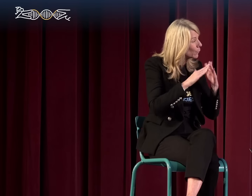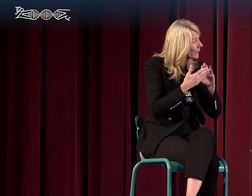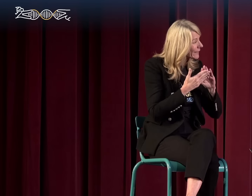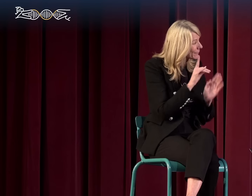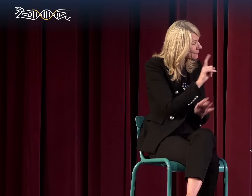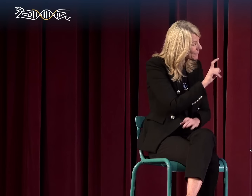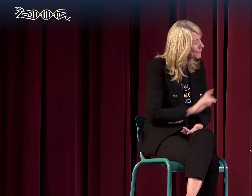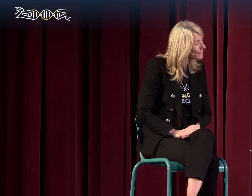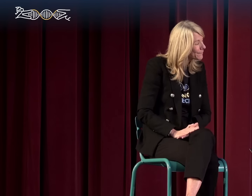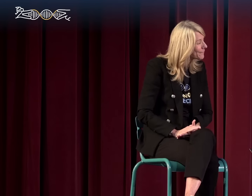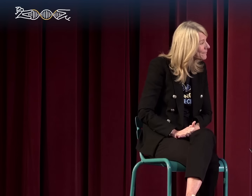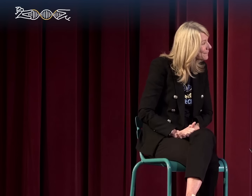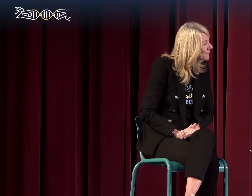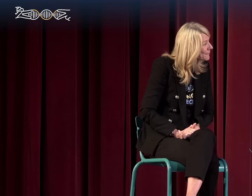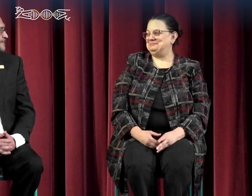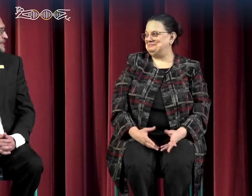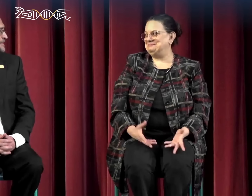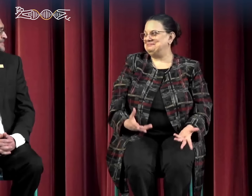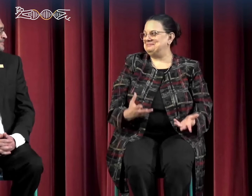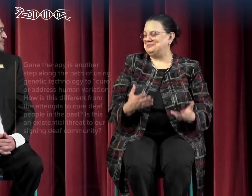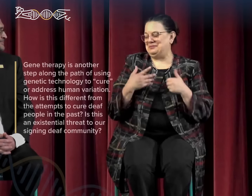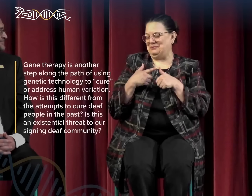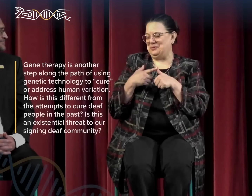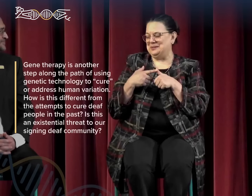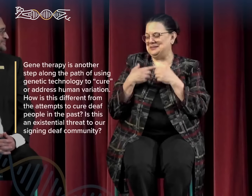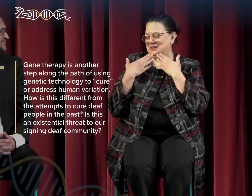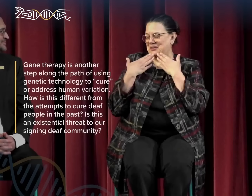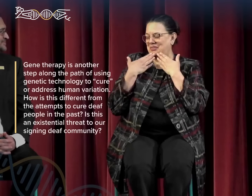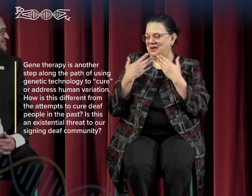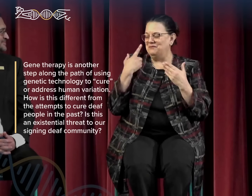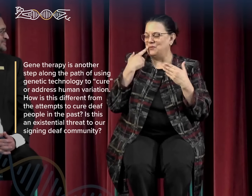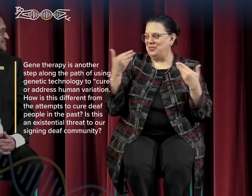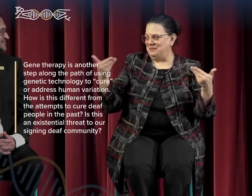Is this a threat to the signing Deaf community?